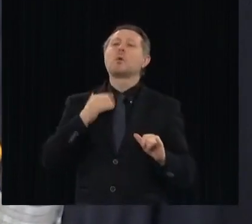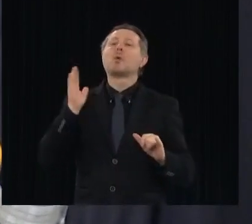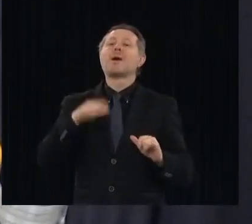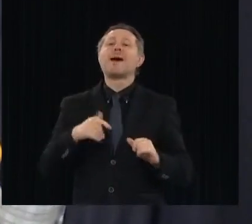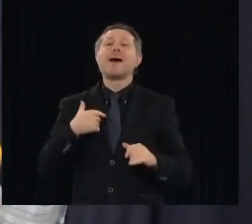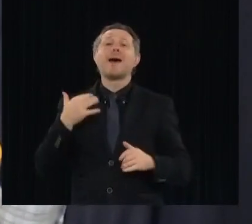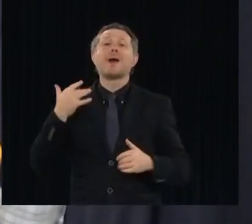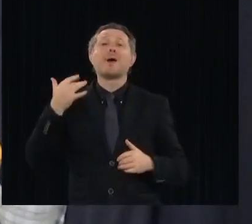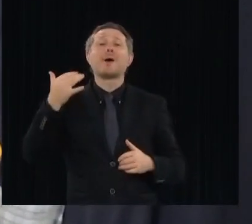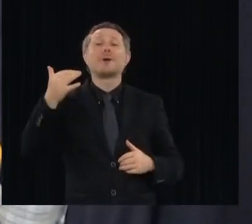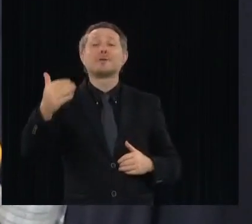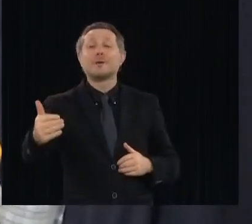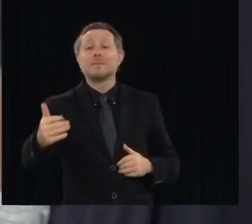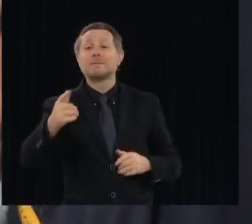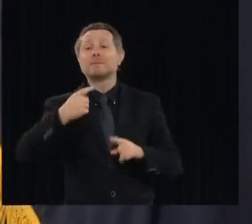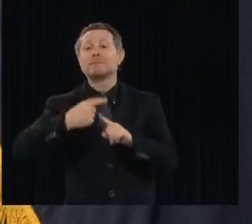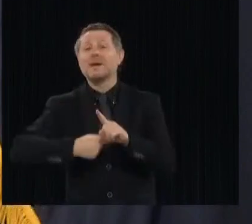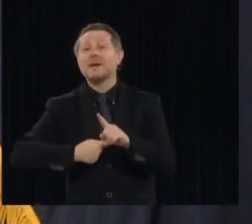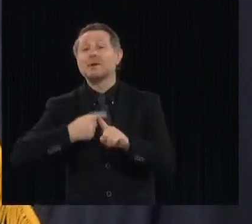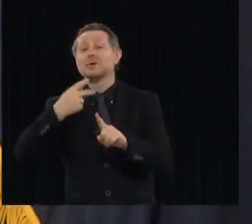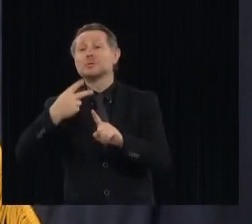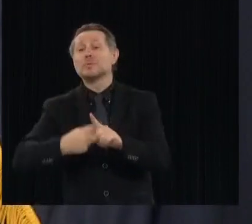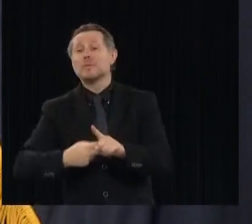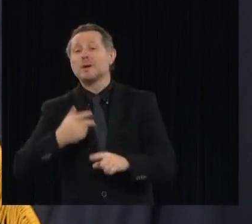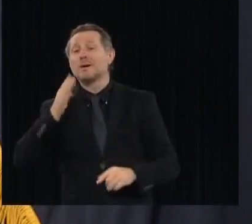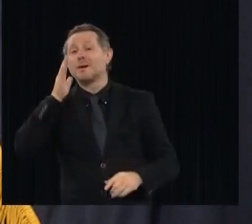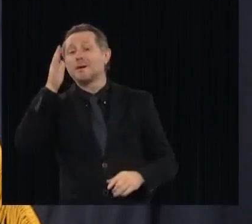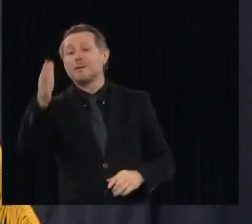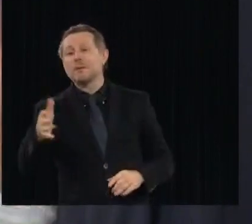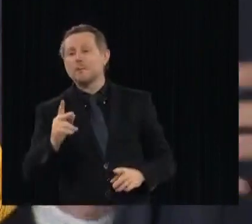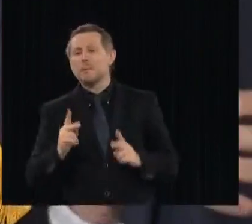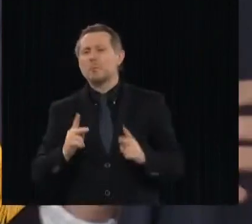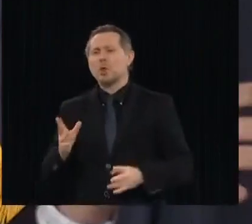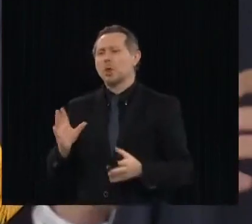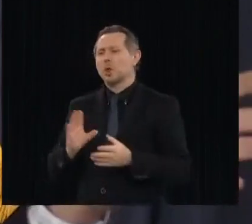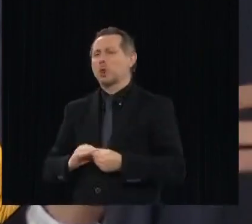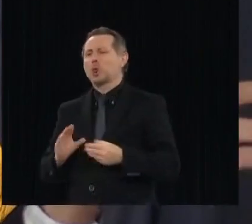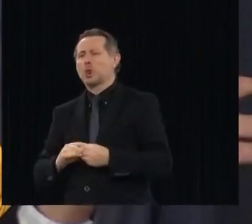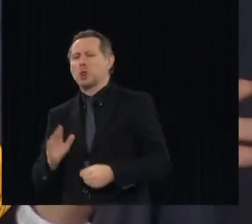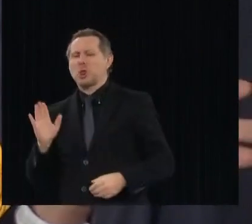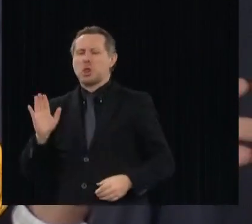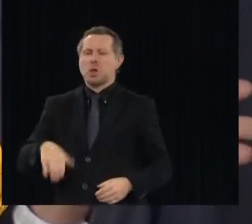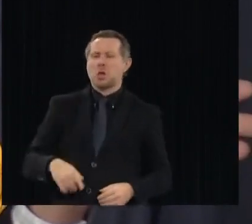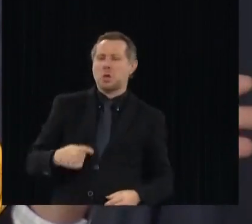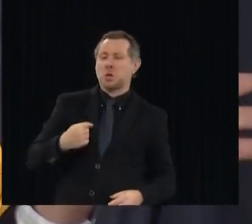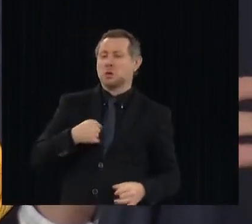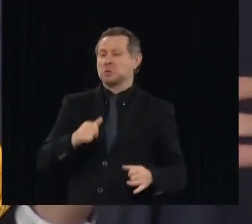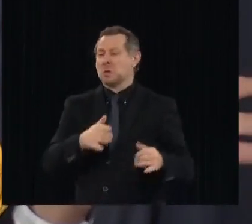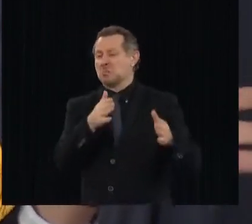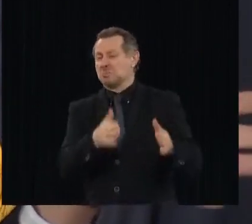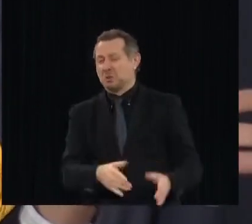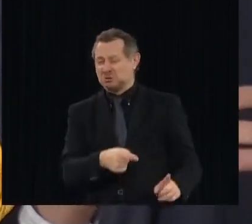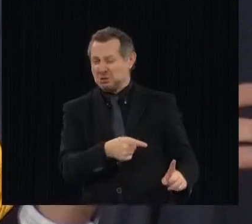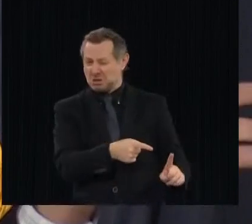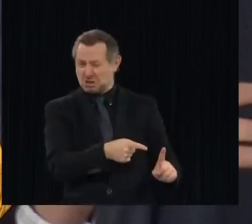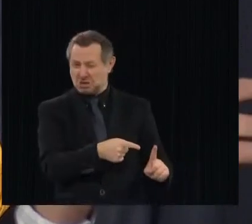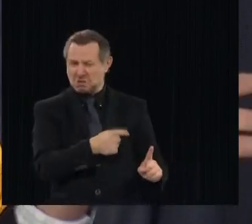I SAID, YEAH? BUT JUST REMEMBER WHAT'S GOING TO HAPPEN WHEN THE PENDULUM